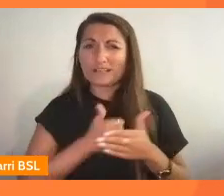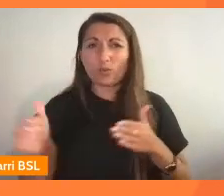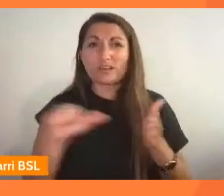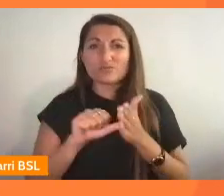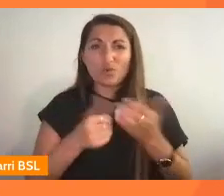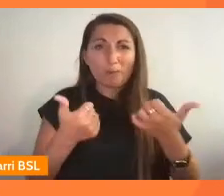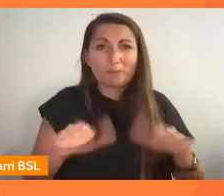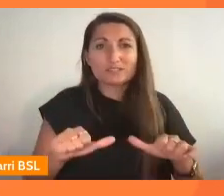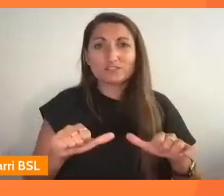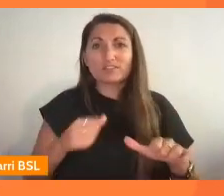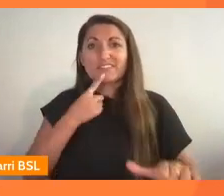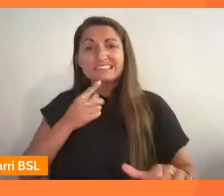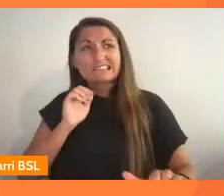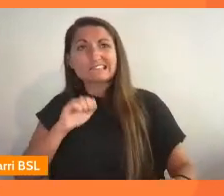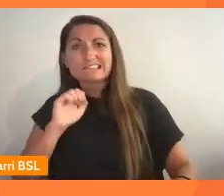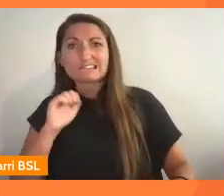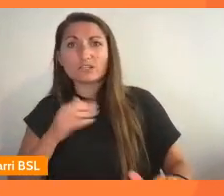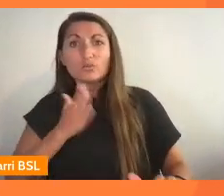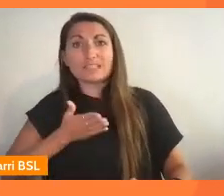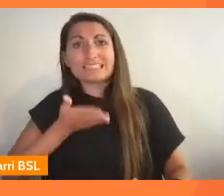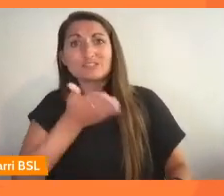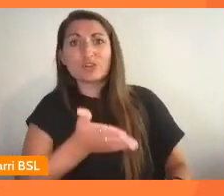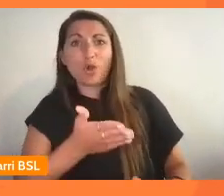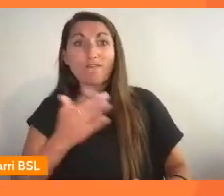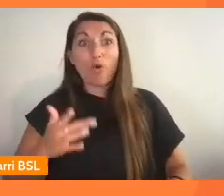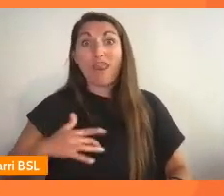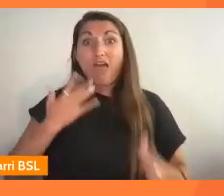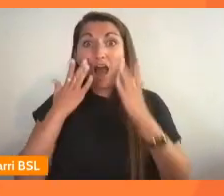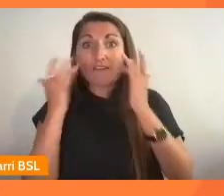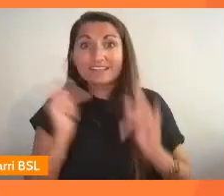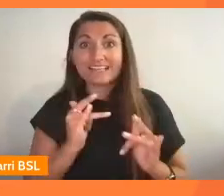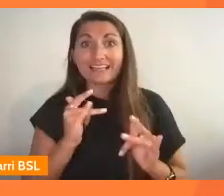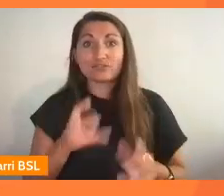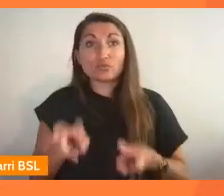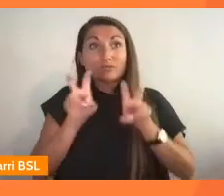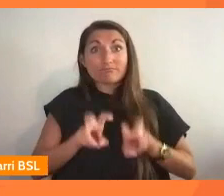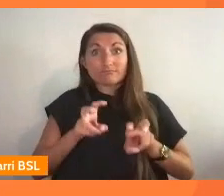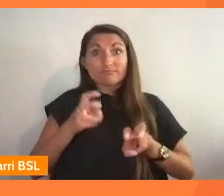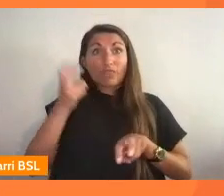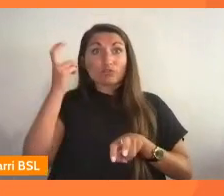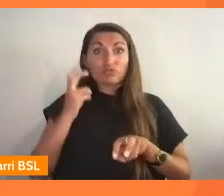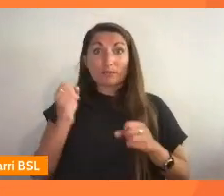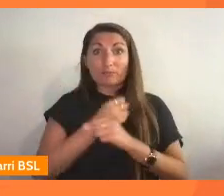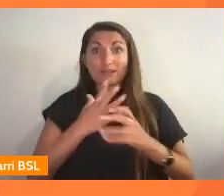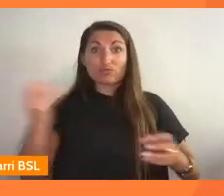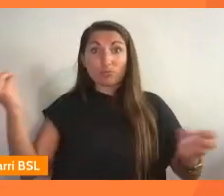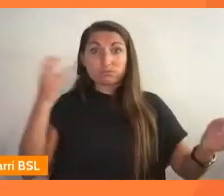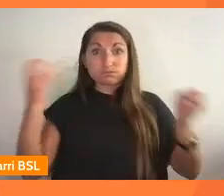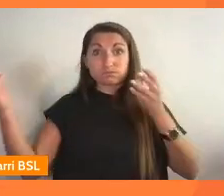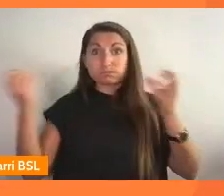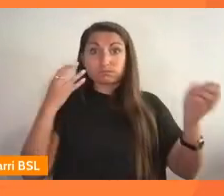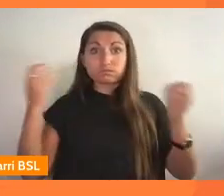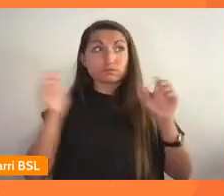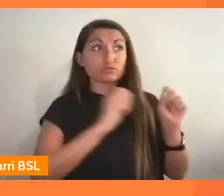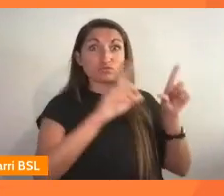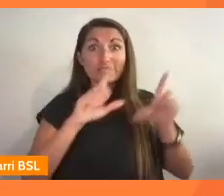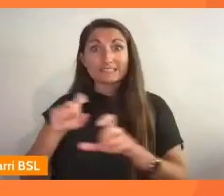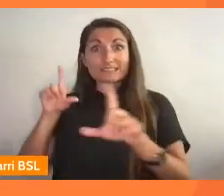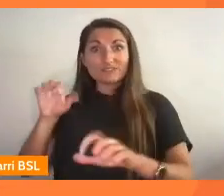do live testing on the trams to make sure that things would trigger at the right places, but actually it was filled with this kind of